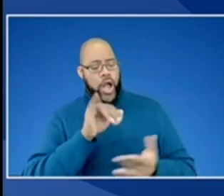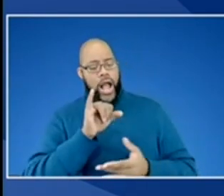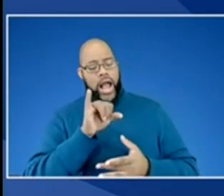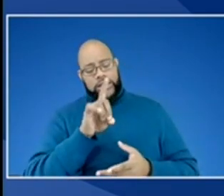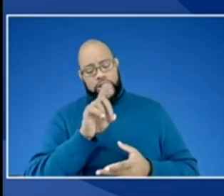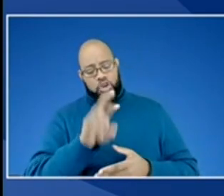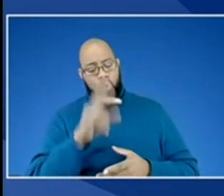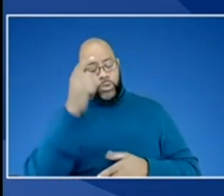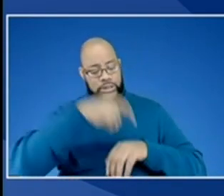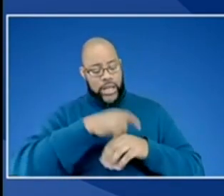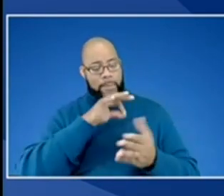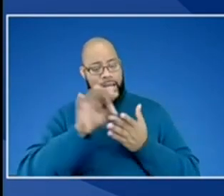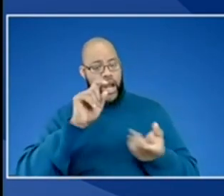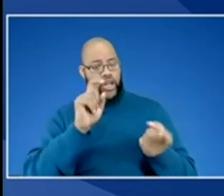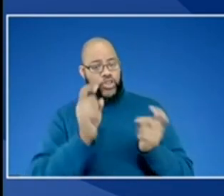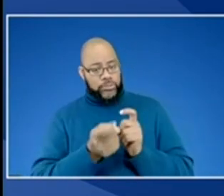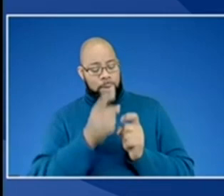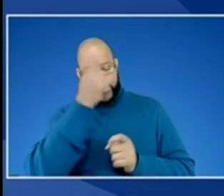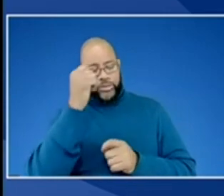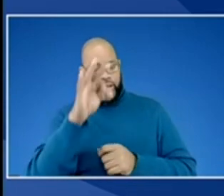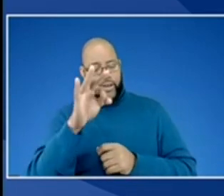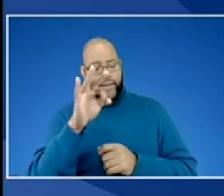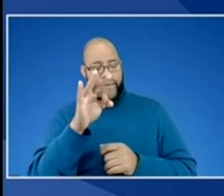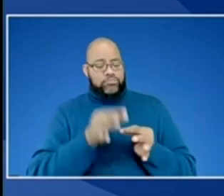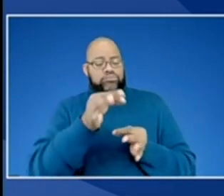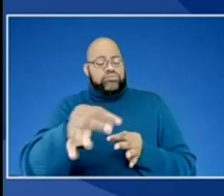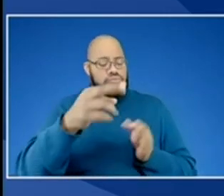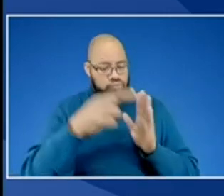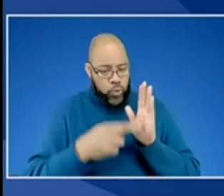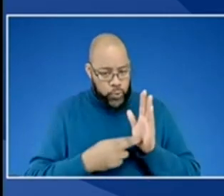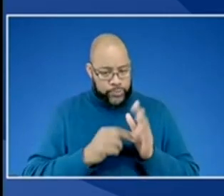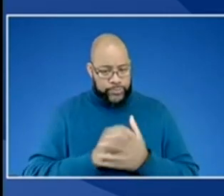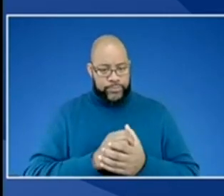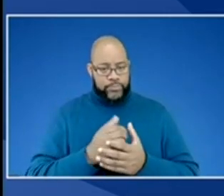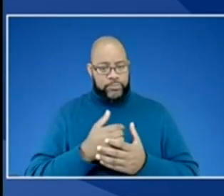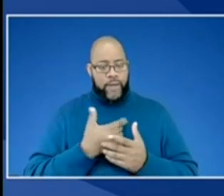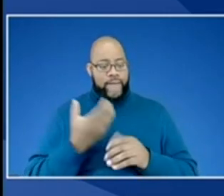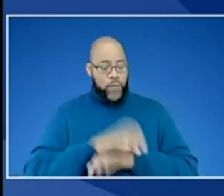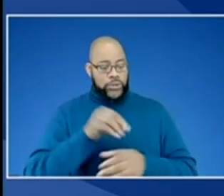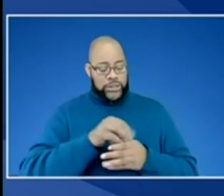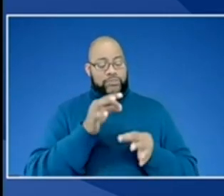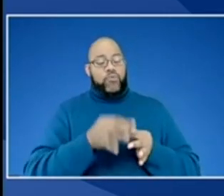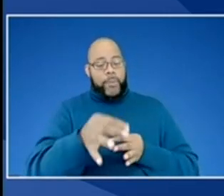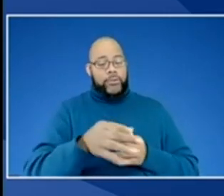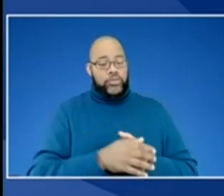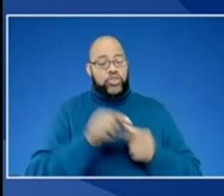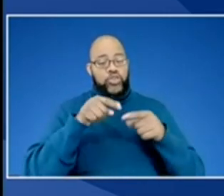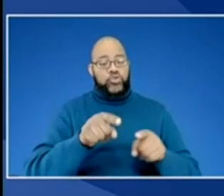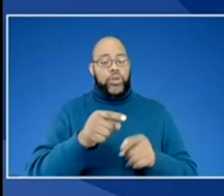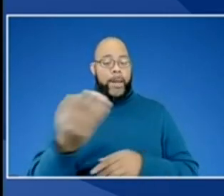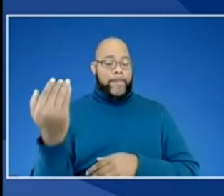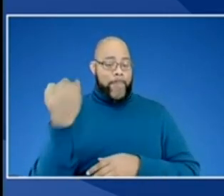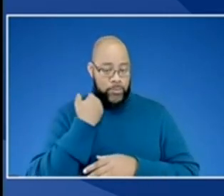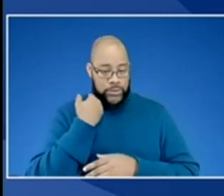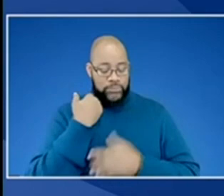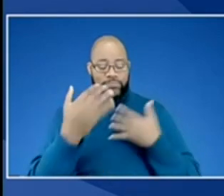account adjustment because of the forbearance rule. I was forced into forbearance during the bankruptcy even though I was technically